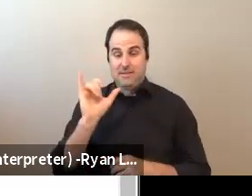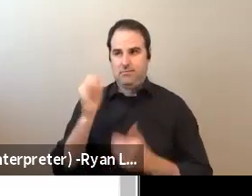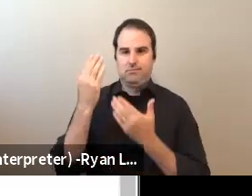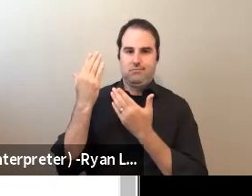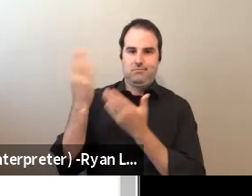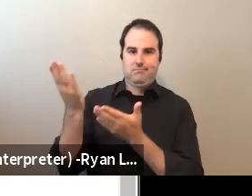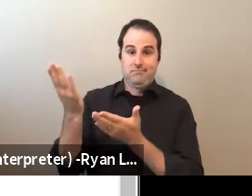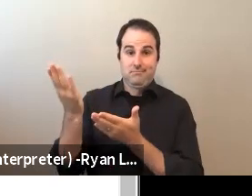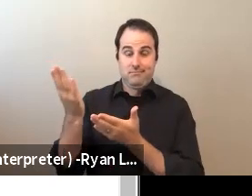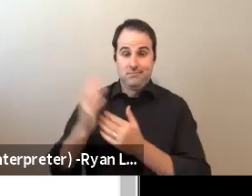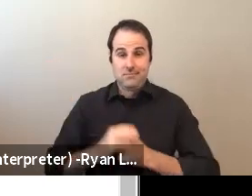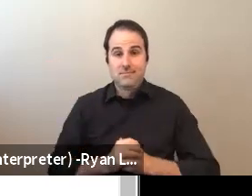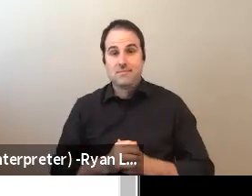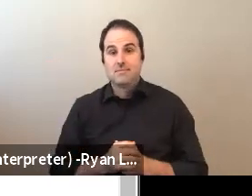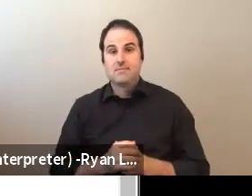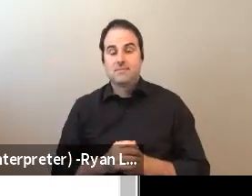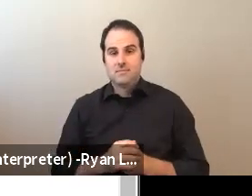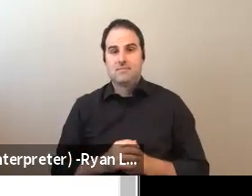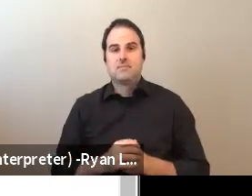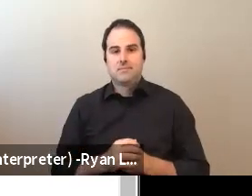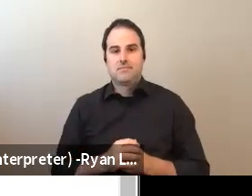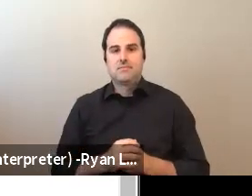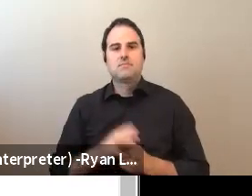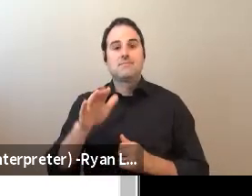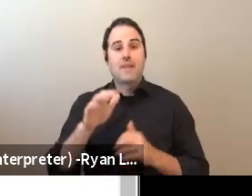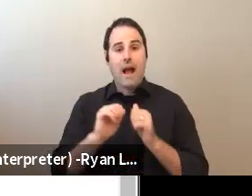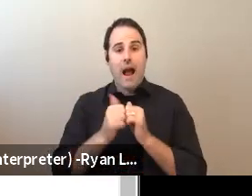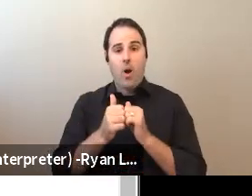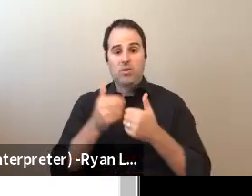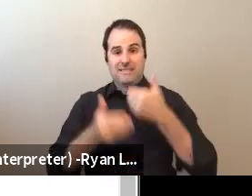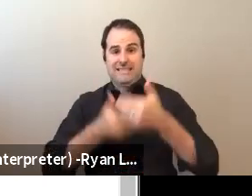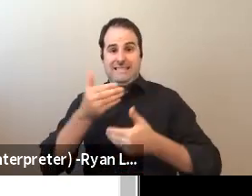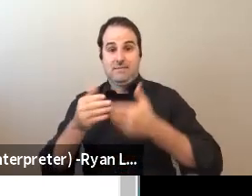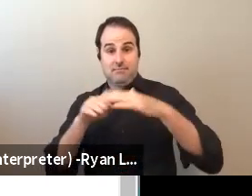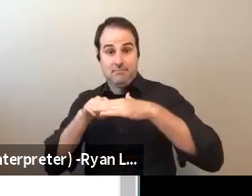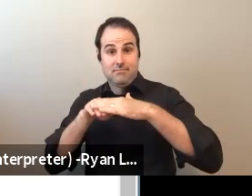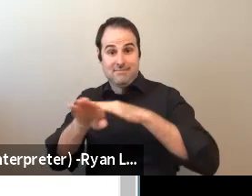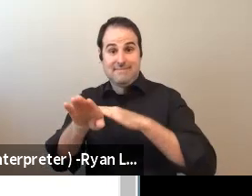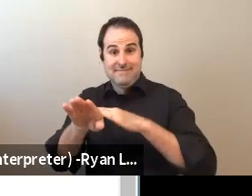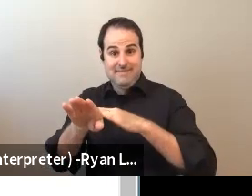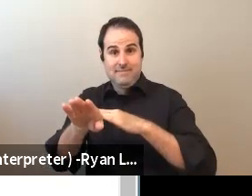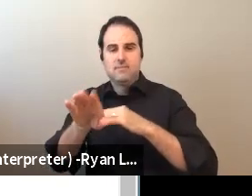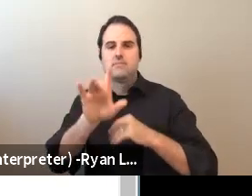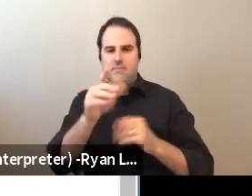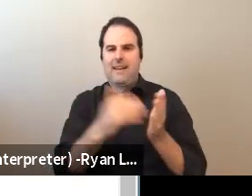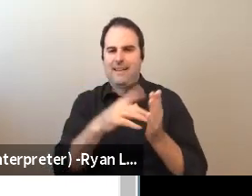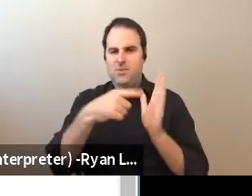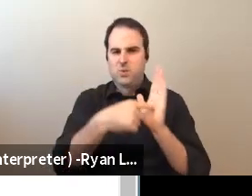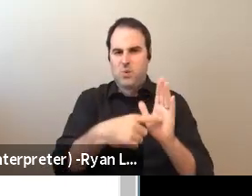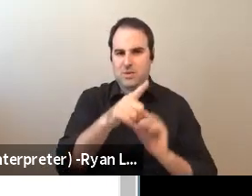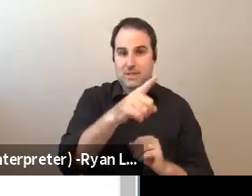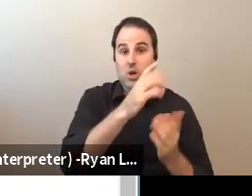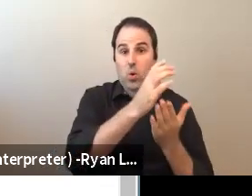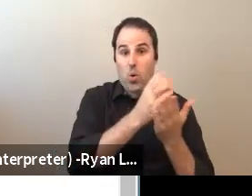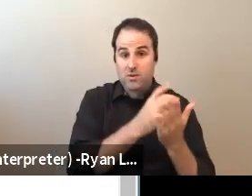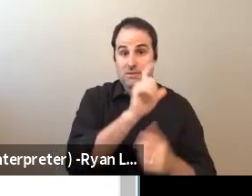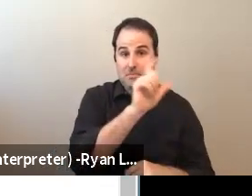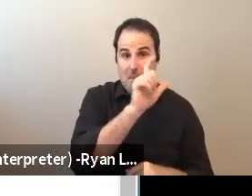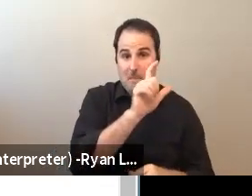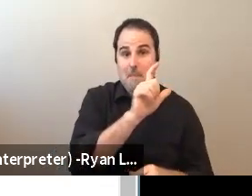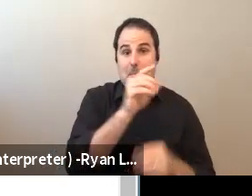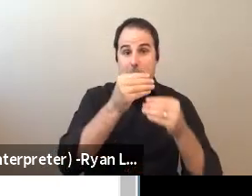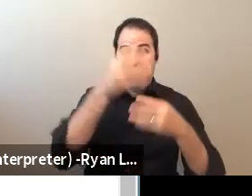Sally Potter: And so, again, the steps to getting there. If you haven't found it. Are you would go to your courses and then you want to choose all courses.